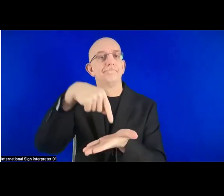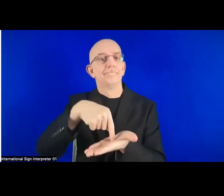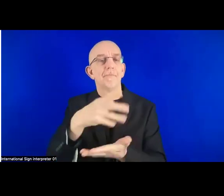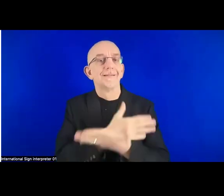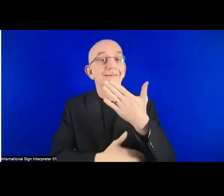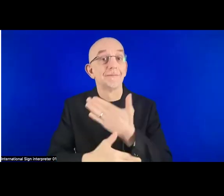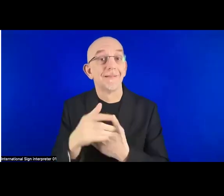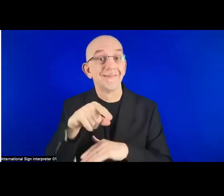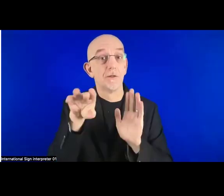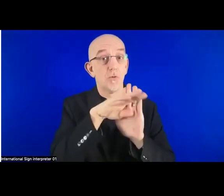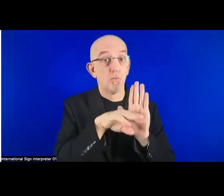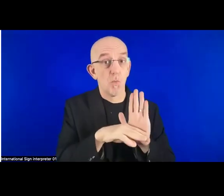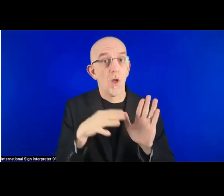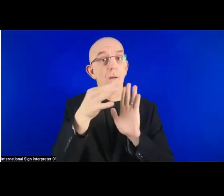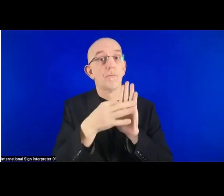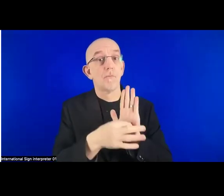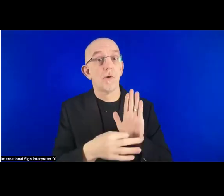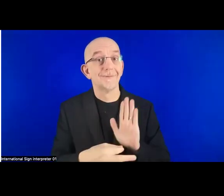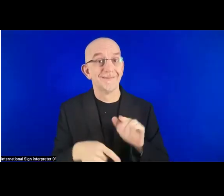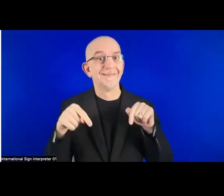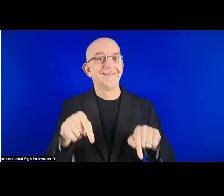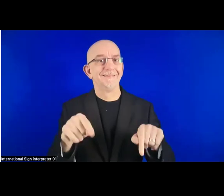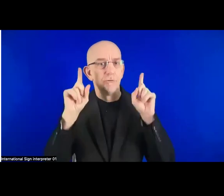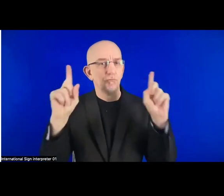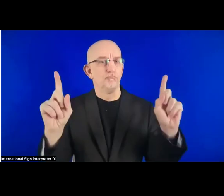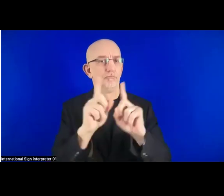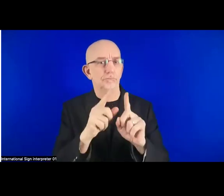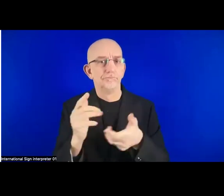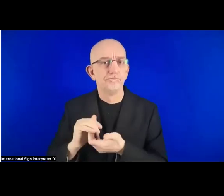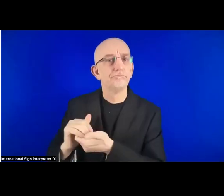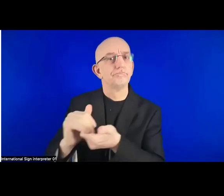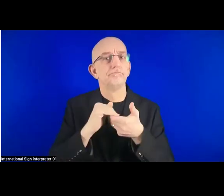Marie Curie actions which were initial training networks for PhDs and what we